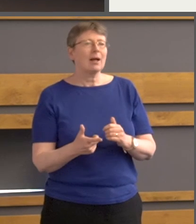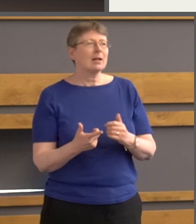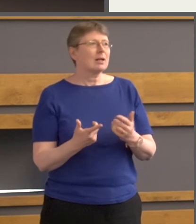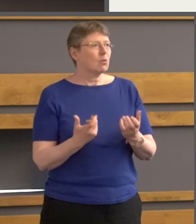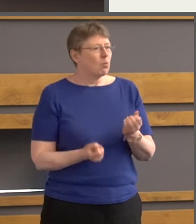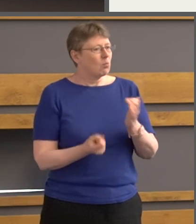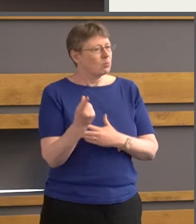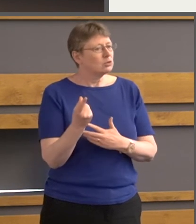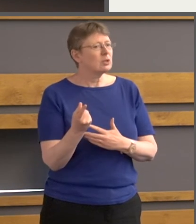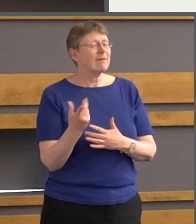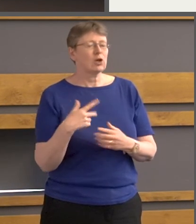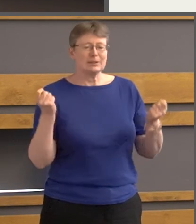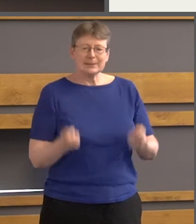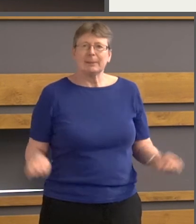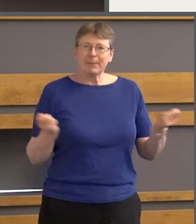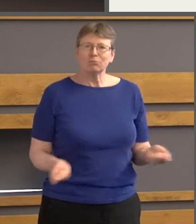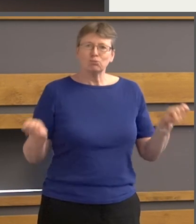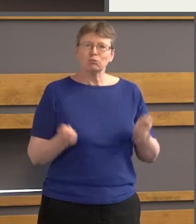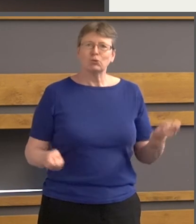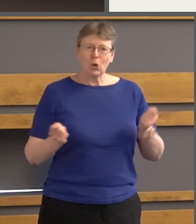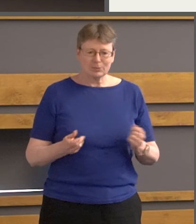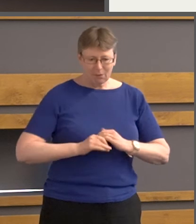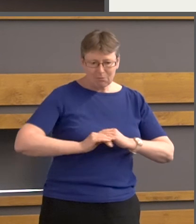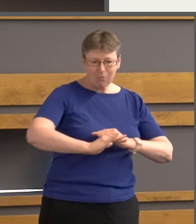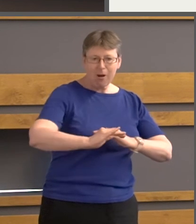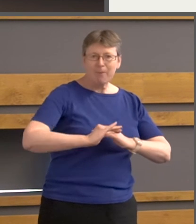in which our skipping ropes and our carpets and everything,